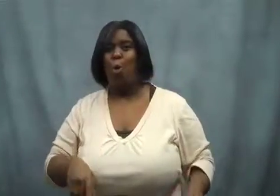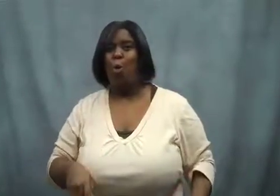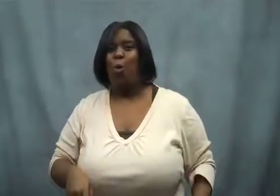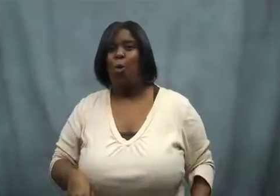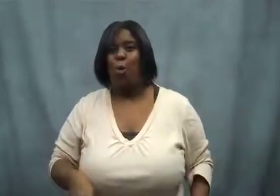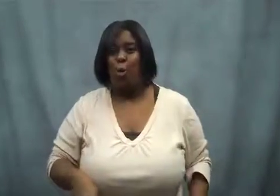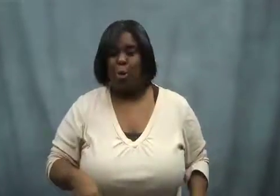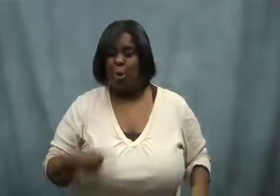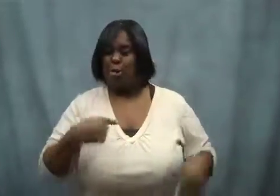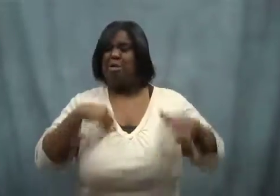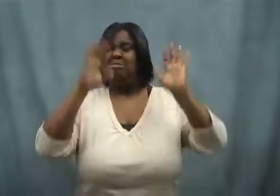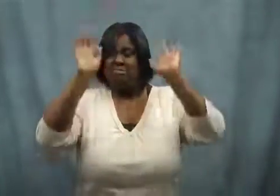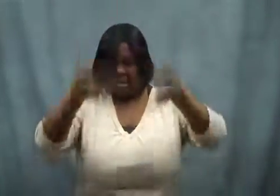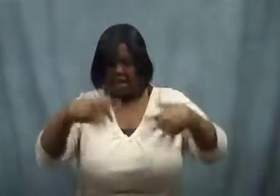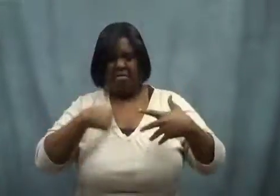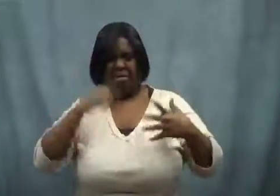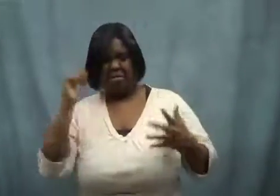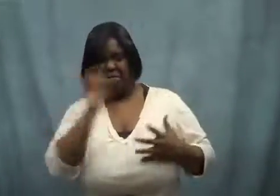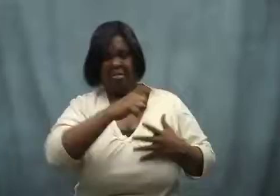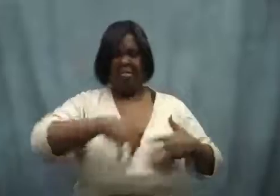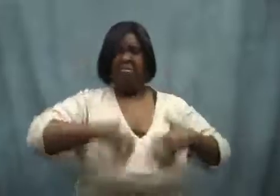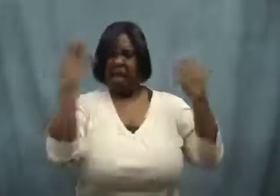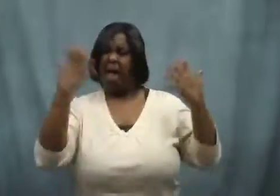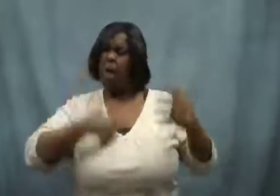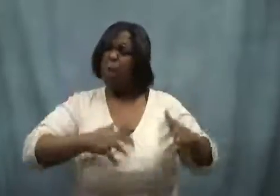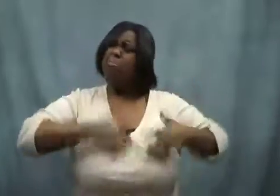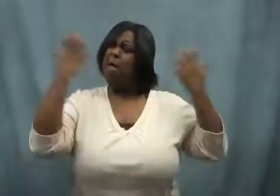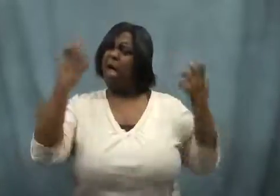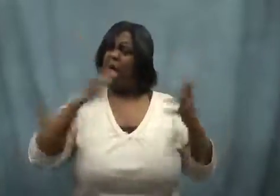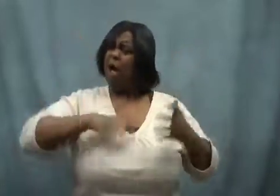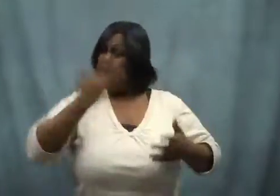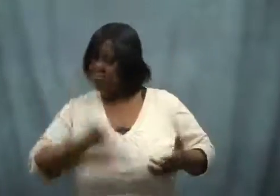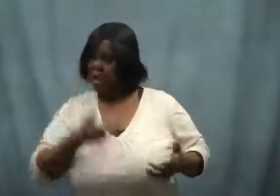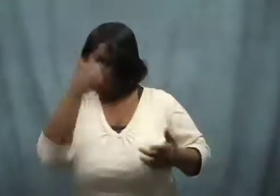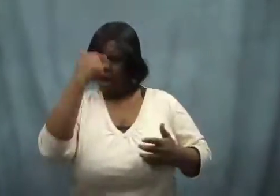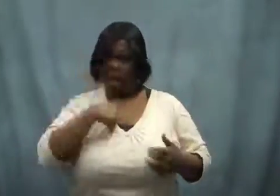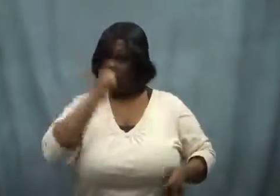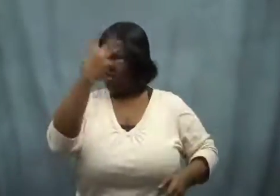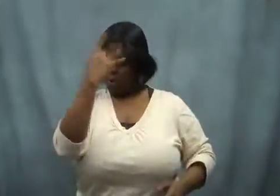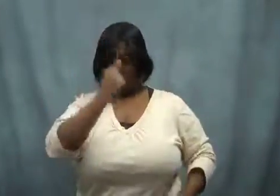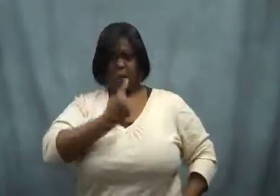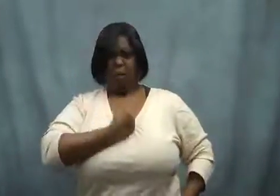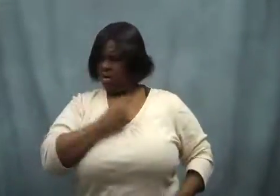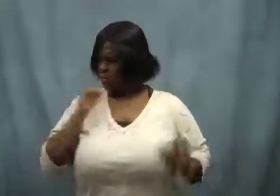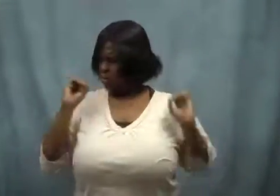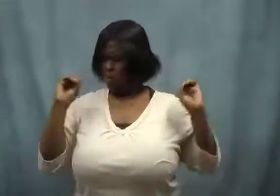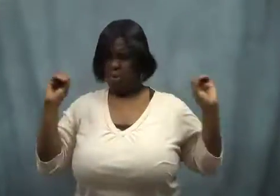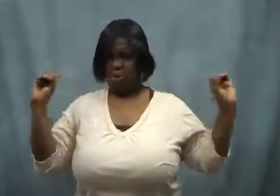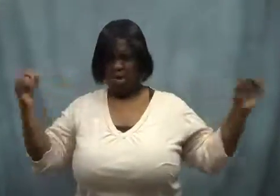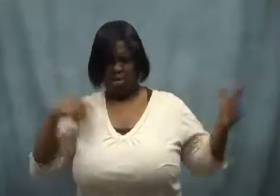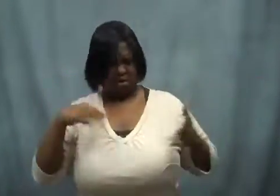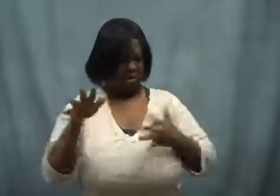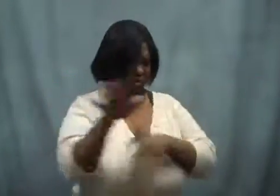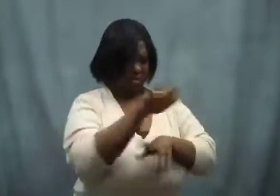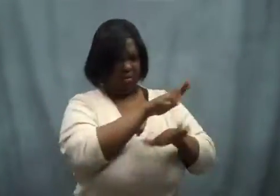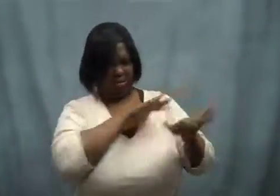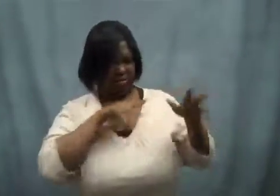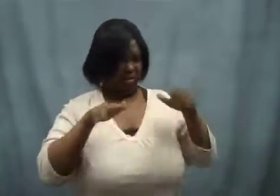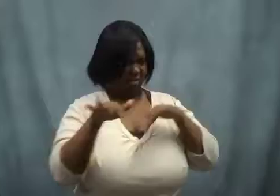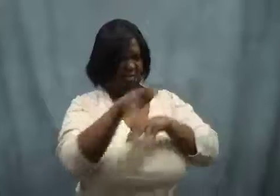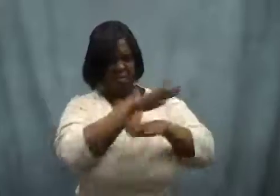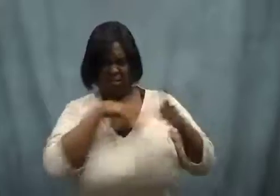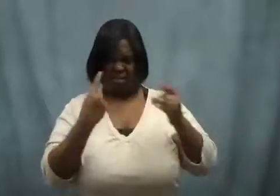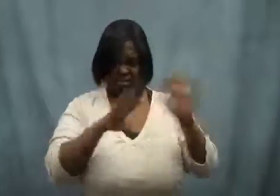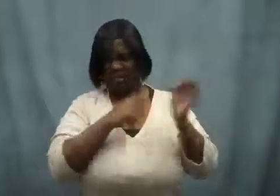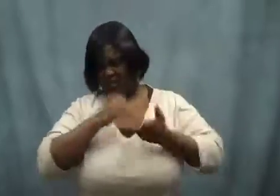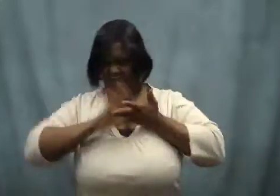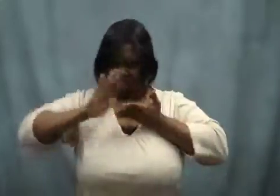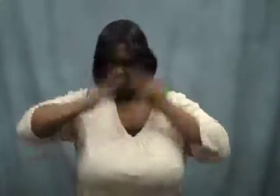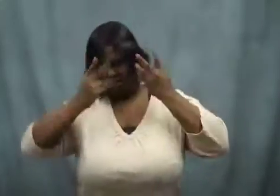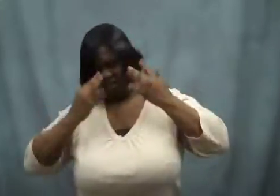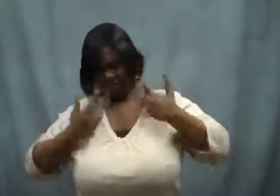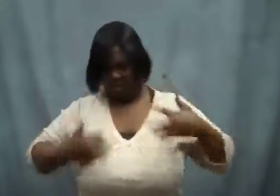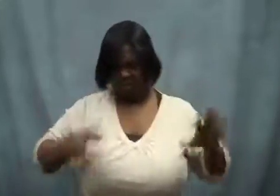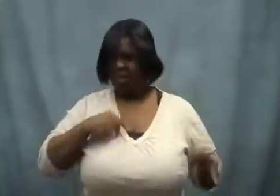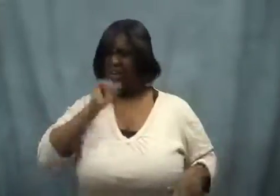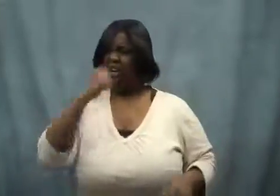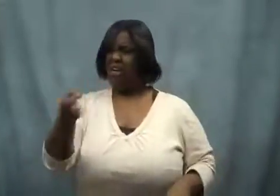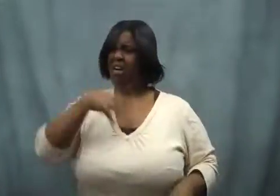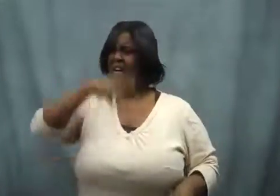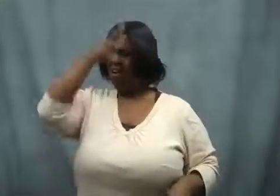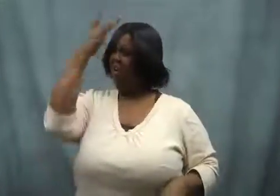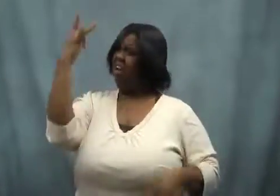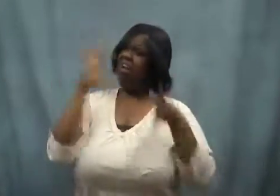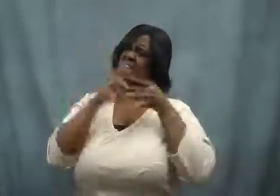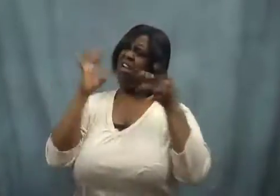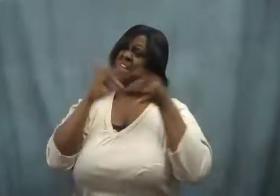I was upset and mad because nobody else got a raw egg like that.